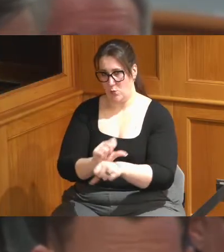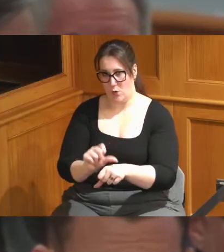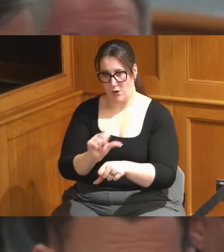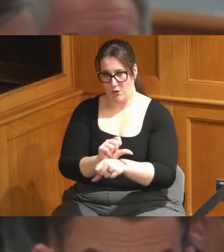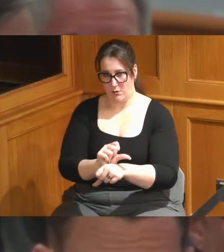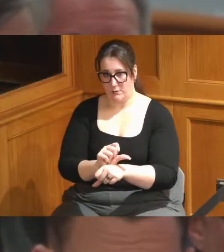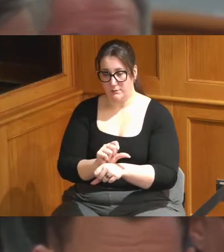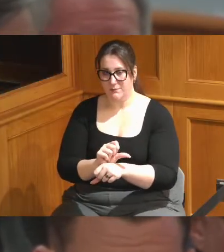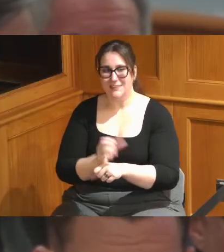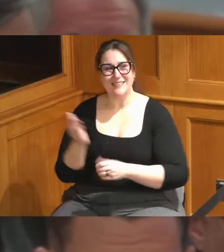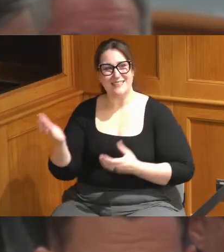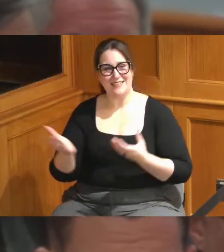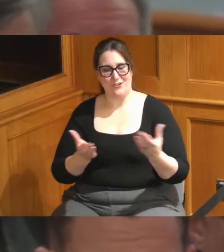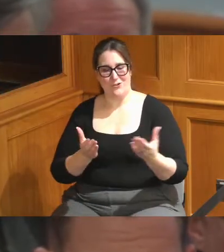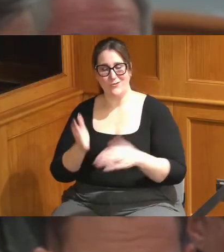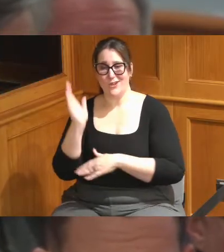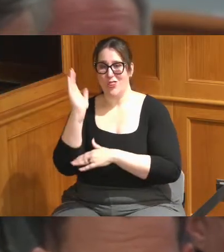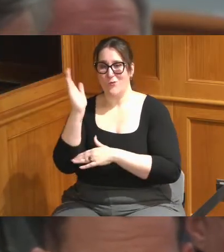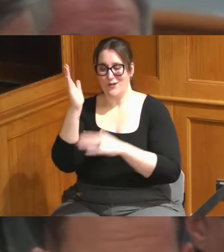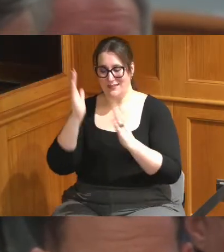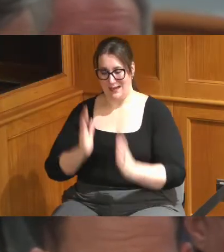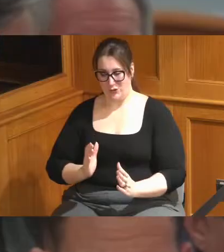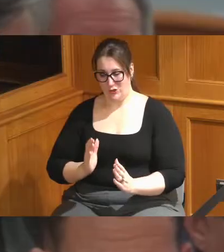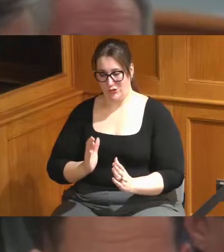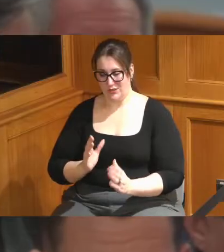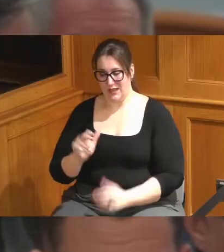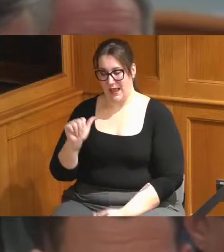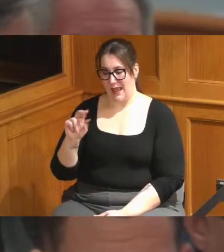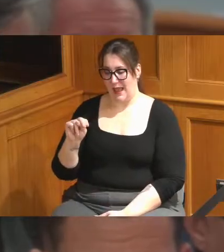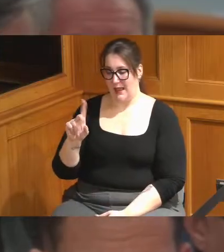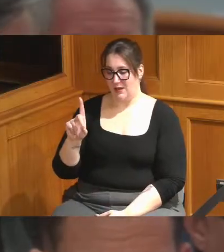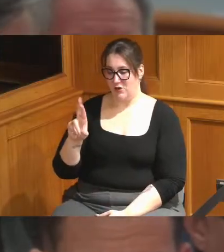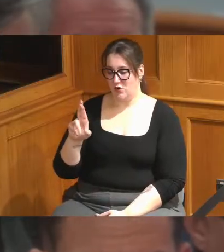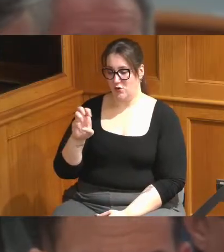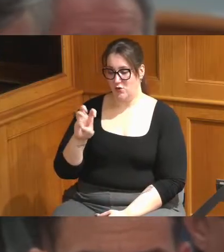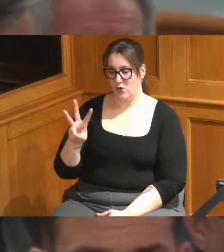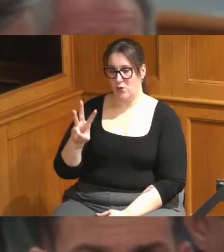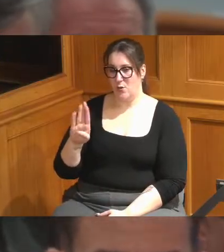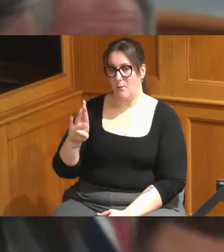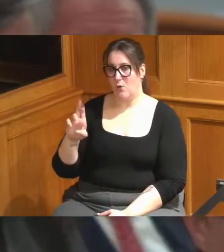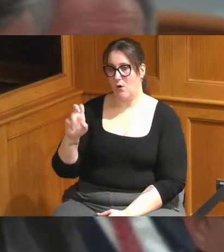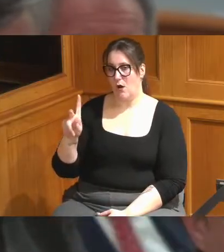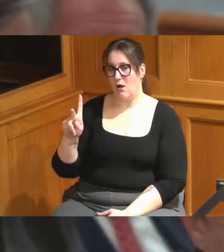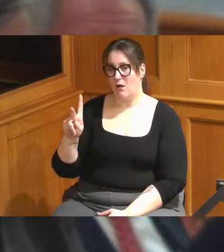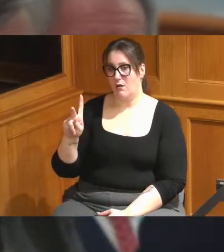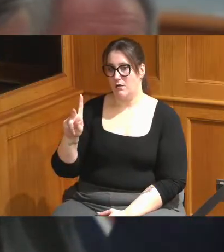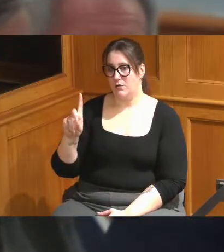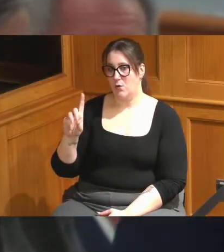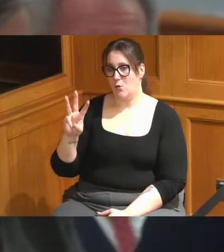to introduce our presenters. Andrew Broadick, associate principal with Perkins and Will, as well